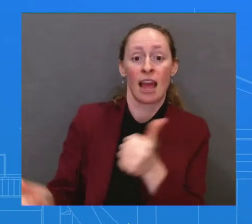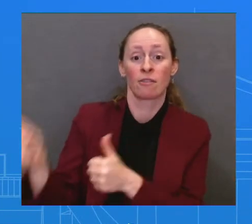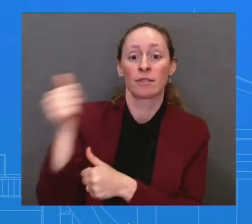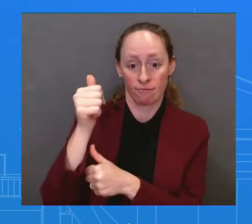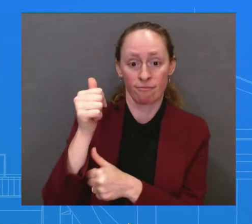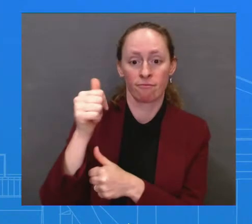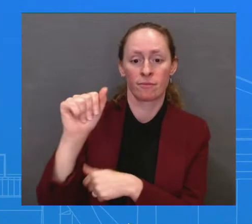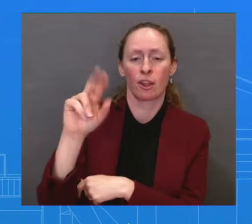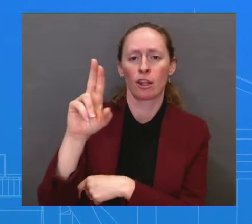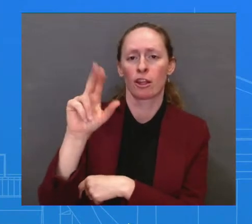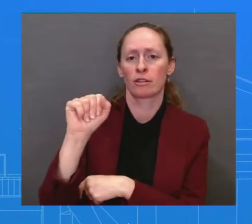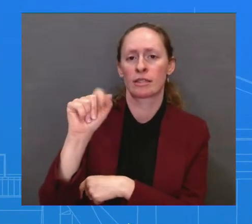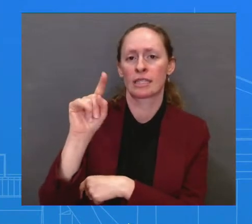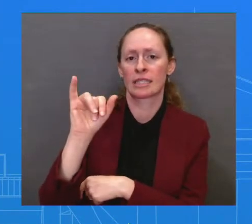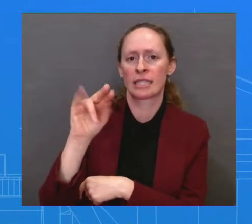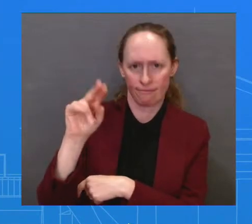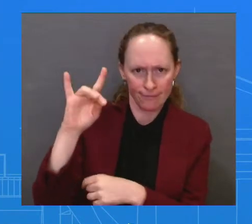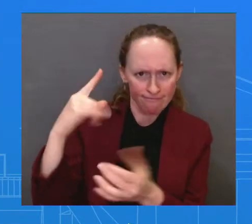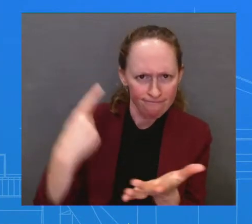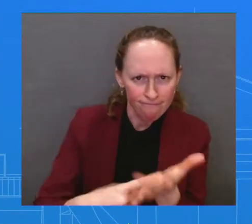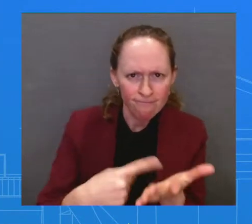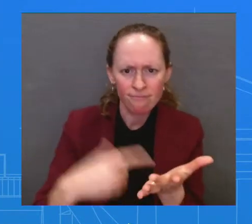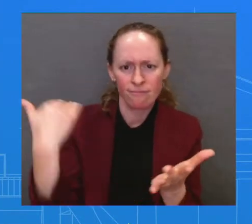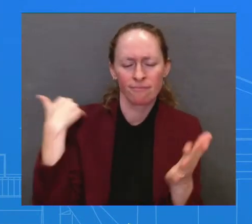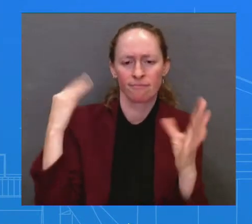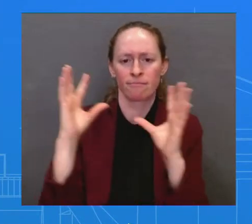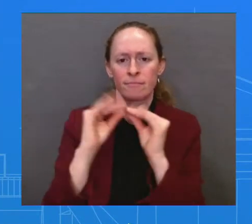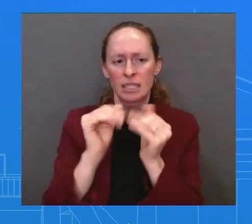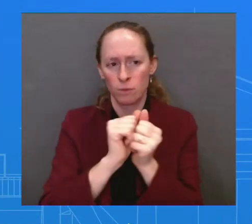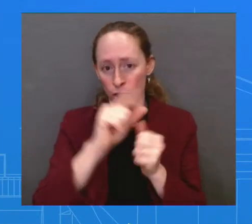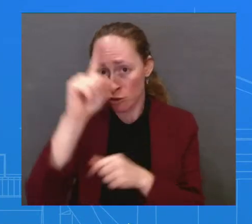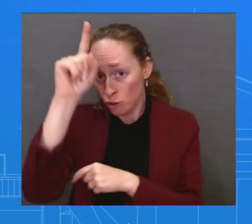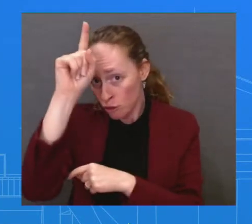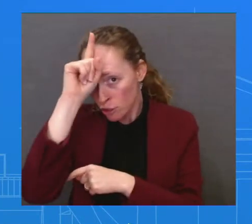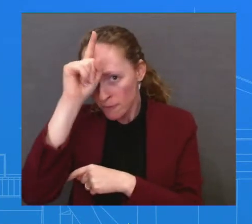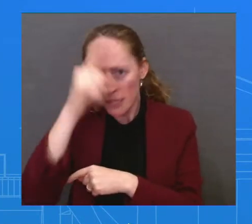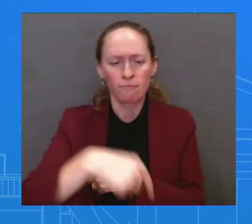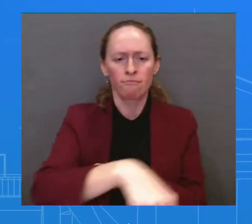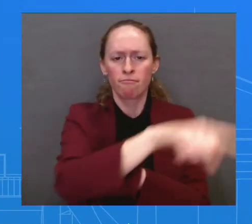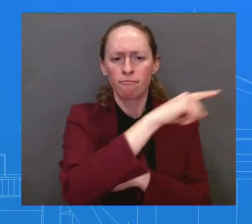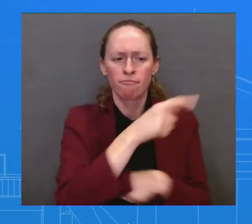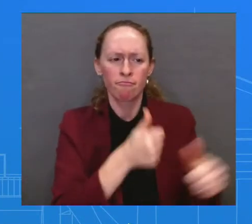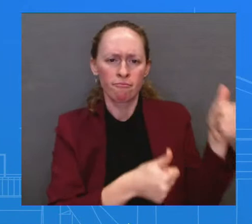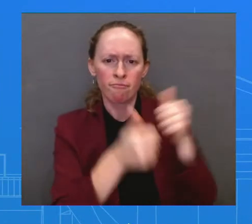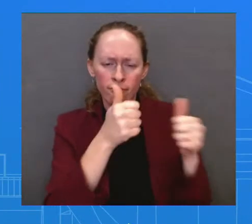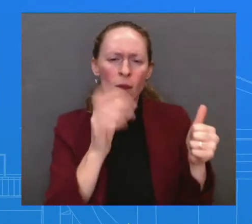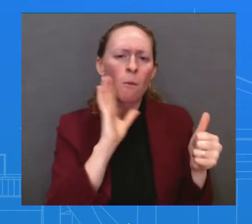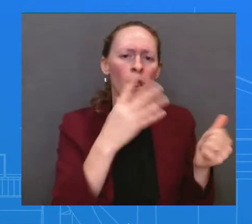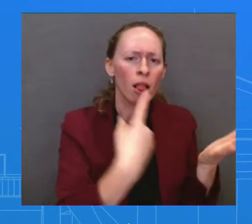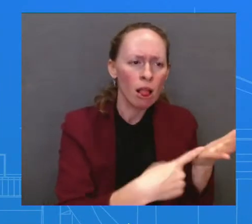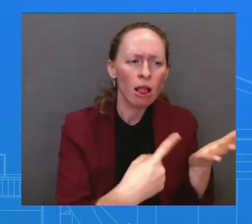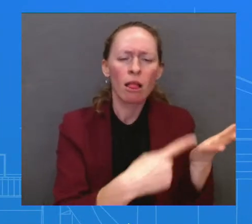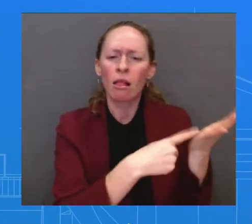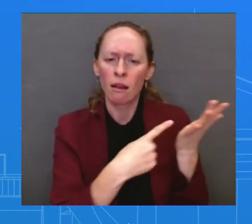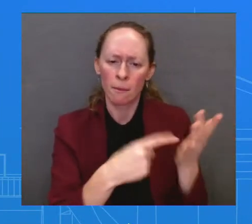this week in Germany. And we continue to see a level of urgency and intensity in the support to --